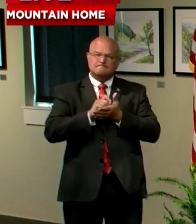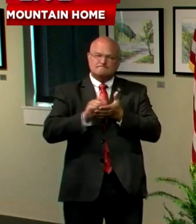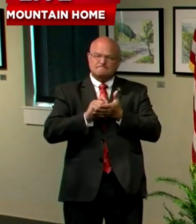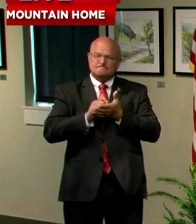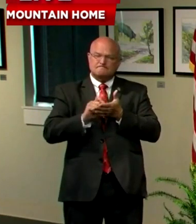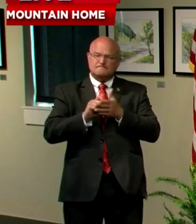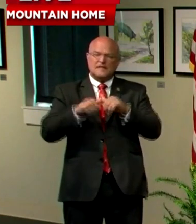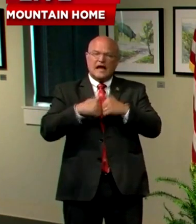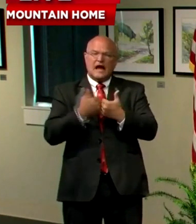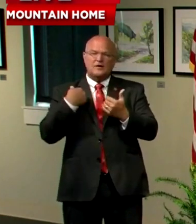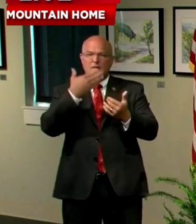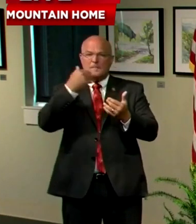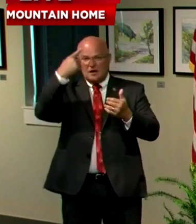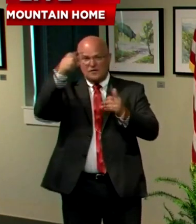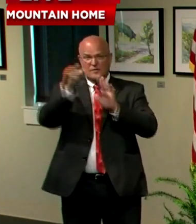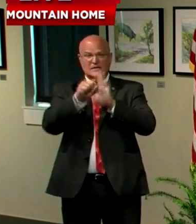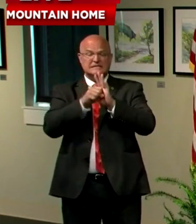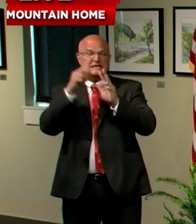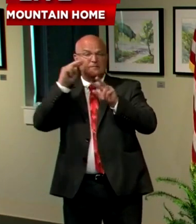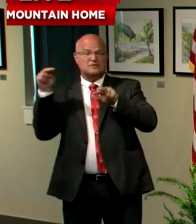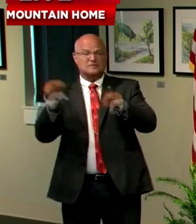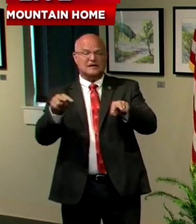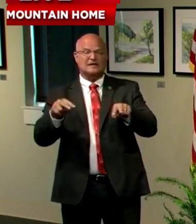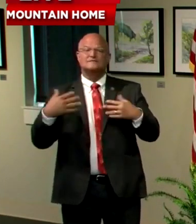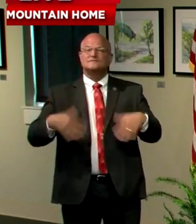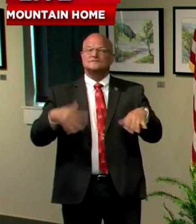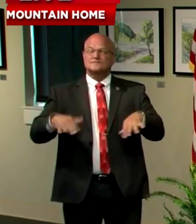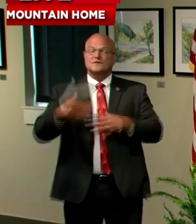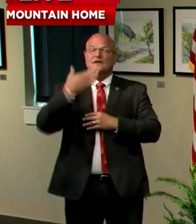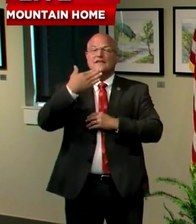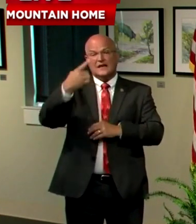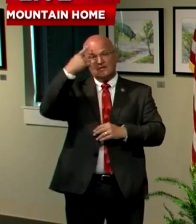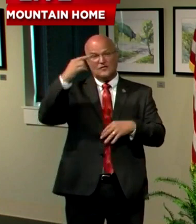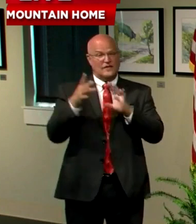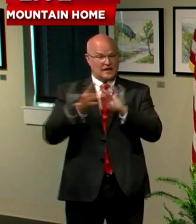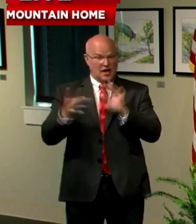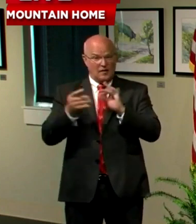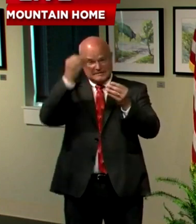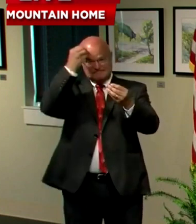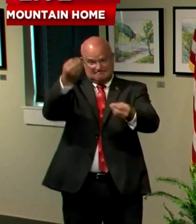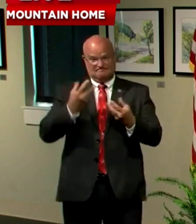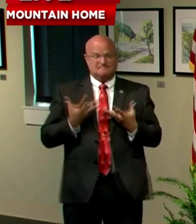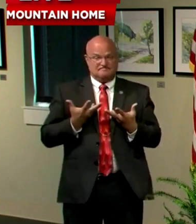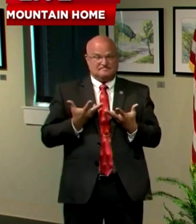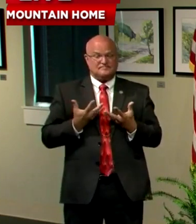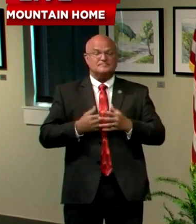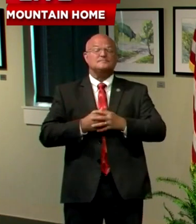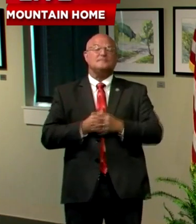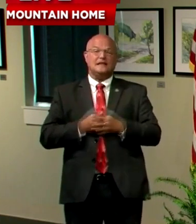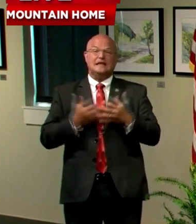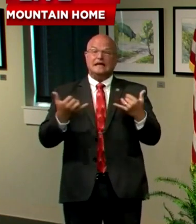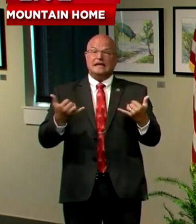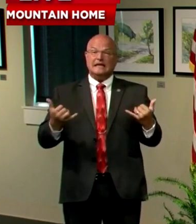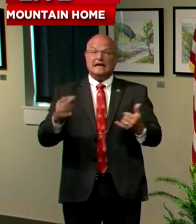LEARNING ABOUT HOW SCHOOLS WILL BE HANDLED NEXT YEAR. TAKING NOTES AS TO HOW WE CAN DO BETTER FROM A STATE